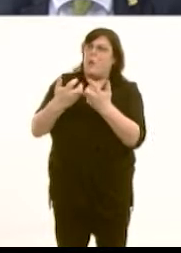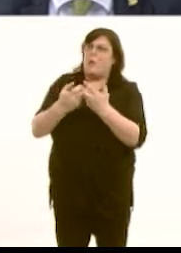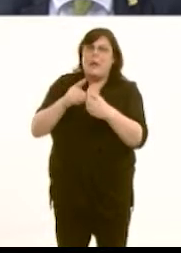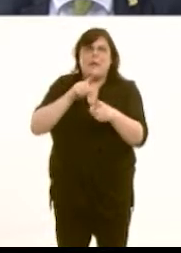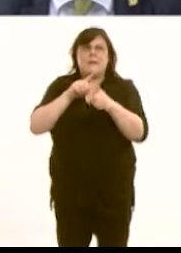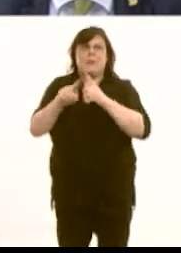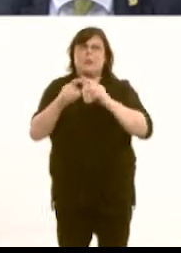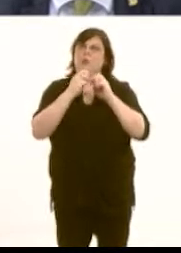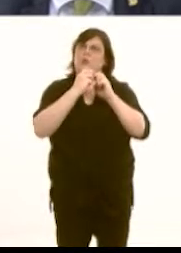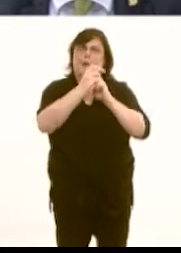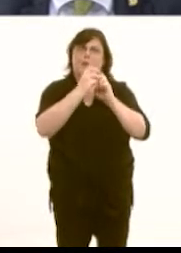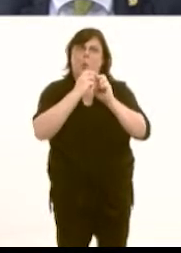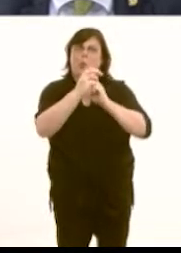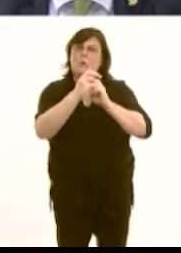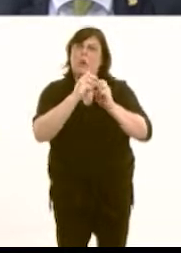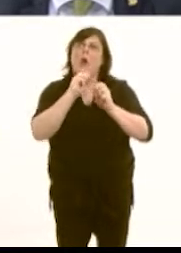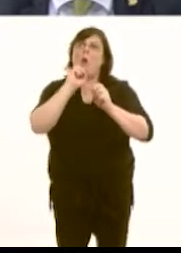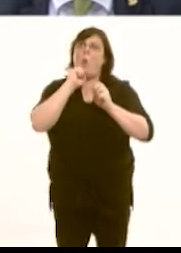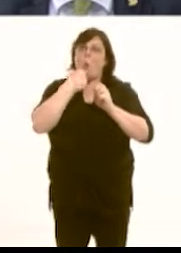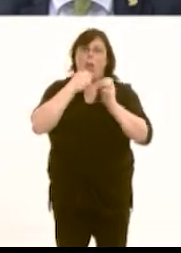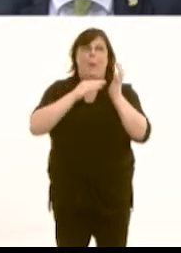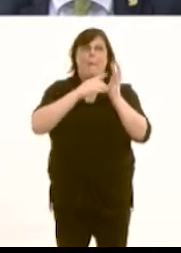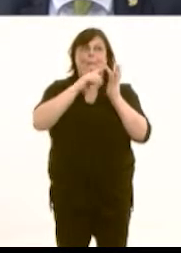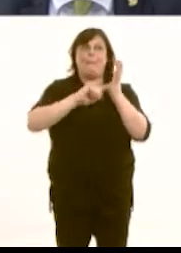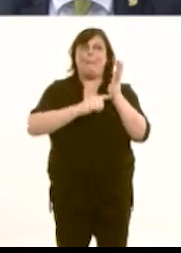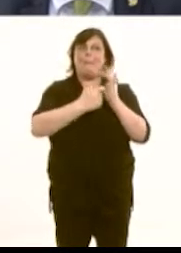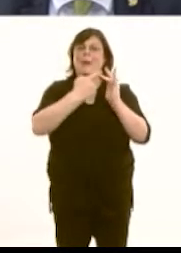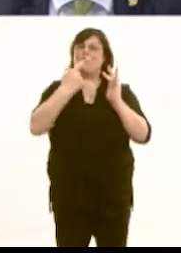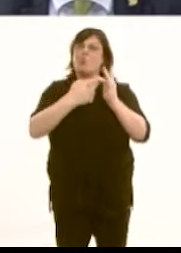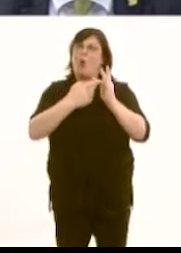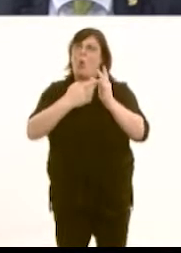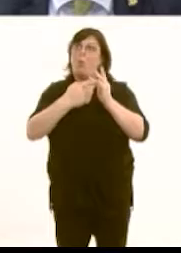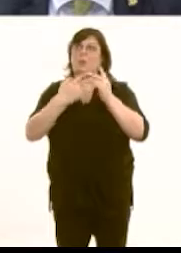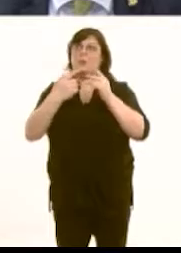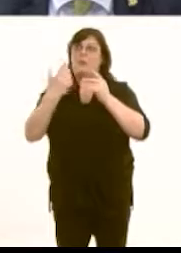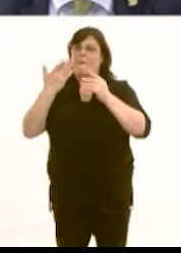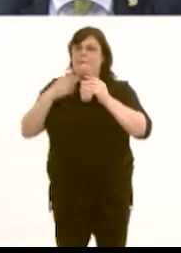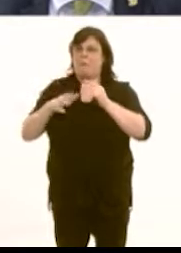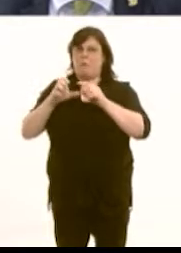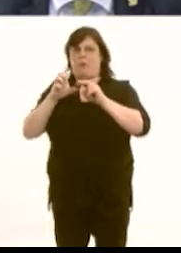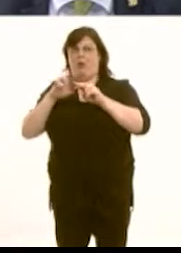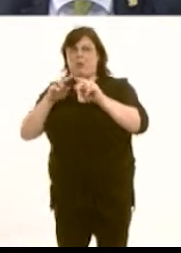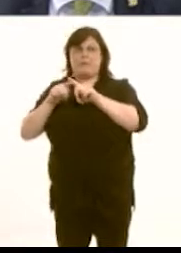Will you be looking to extend the metro concept further west, into the Swansea area, to tie